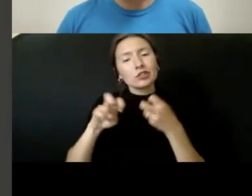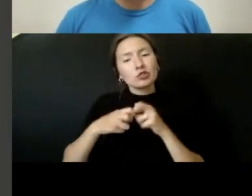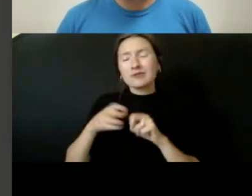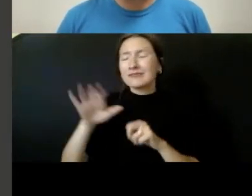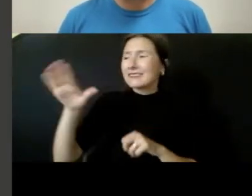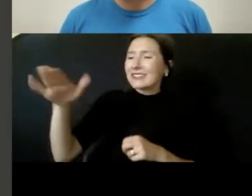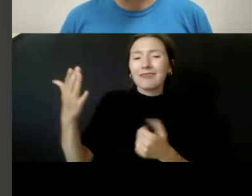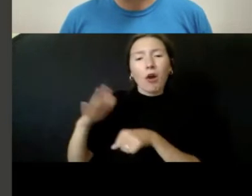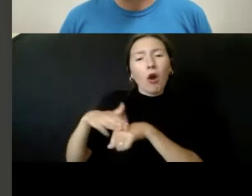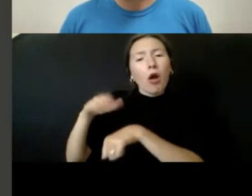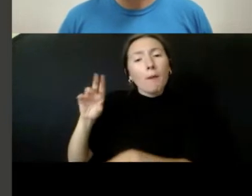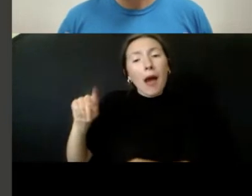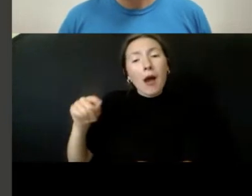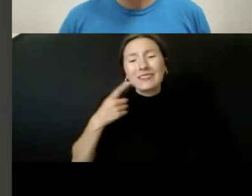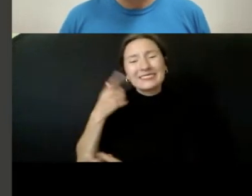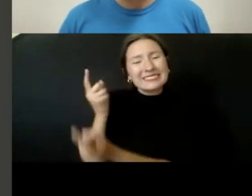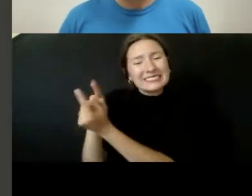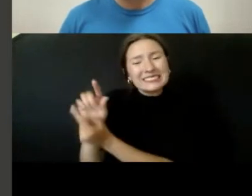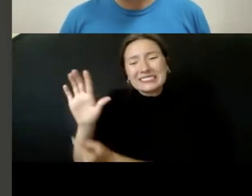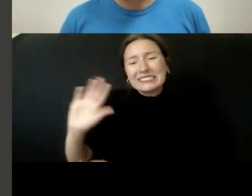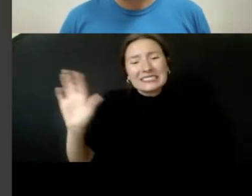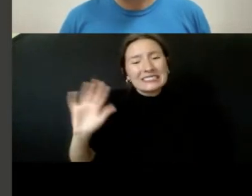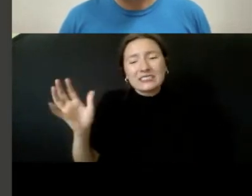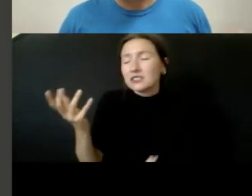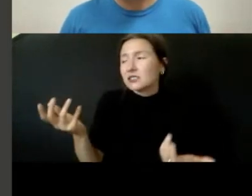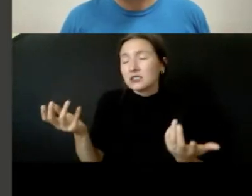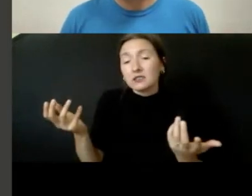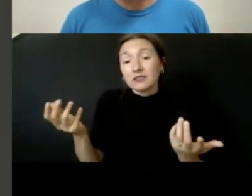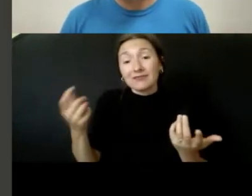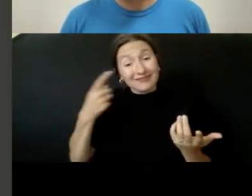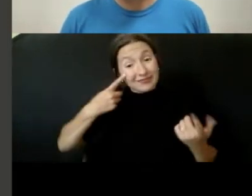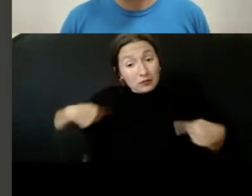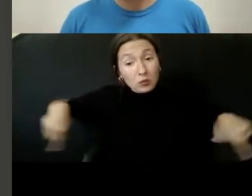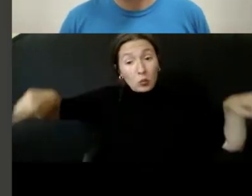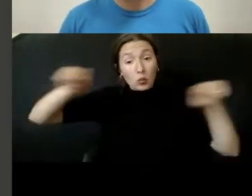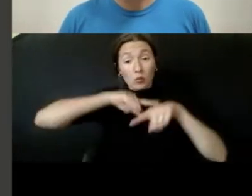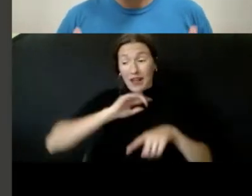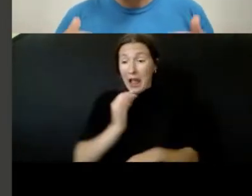and push these vendors create a tick list uh you know just a list of items that you're like this